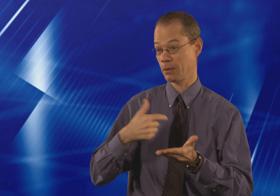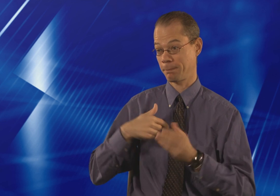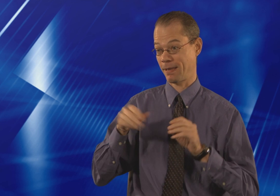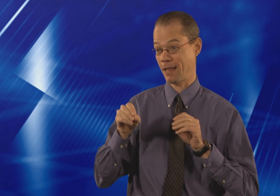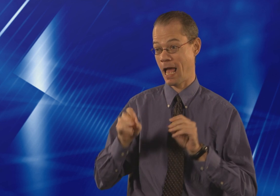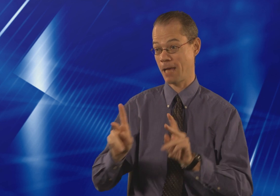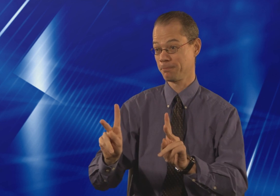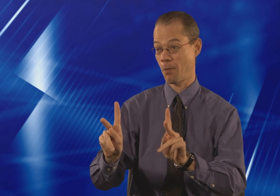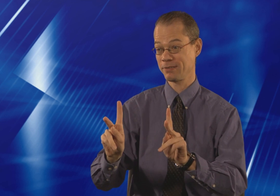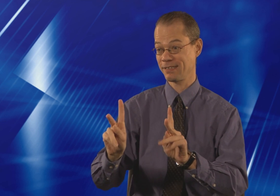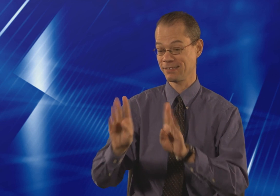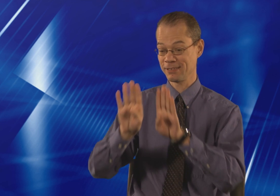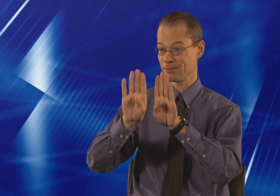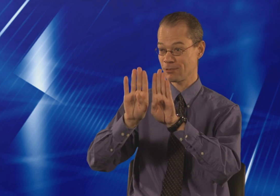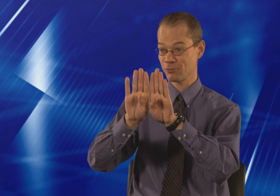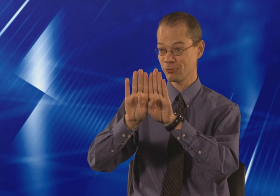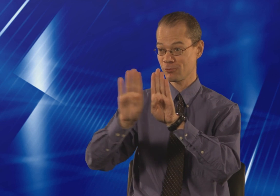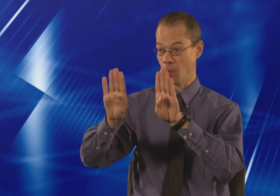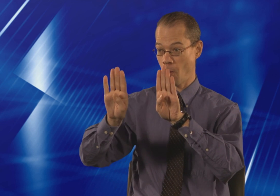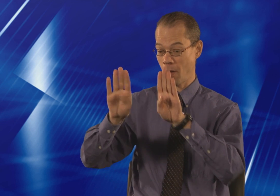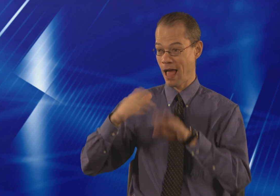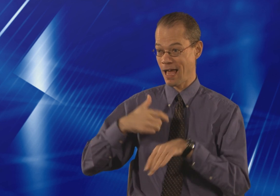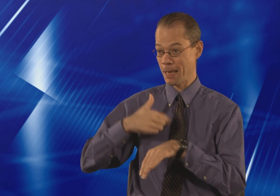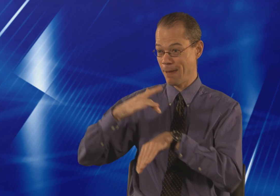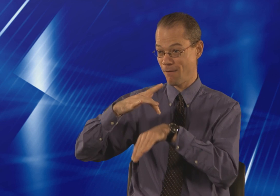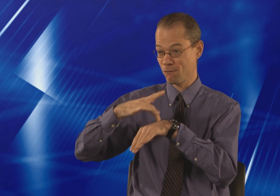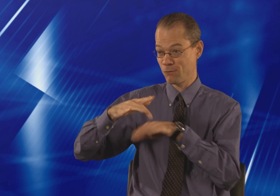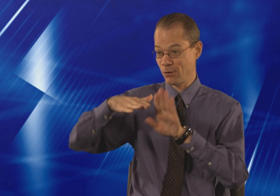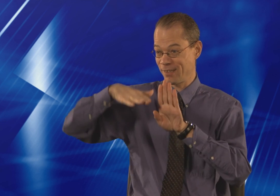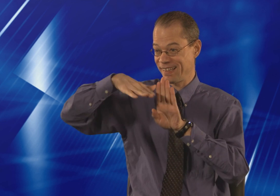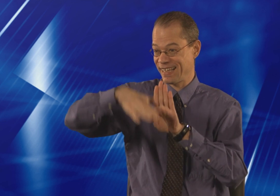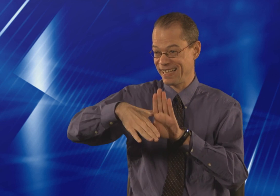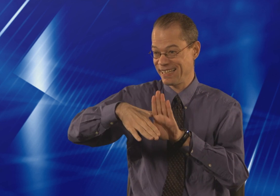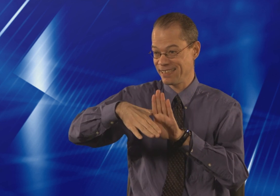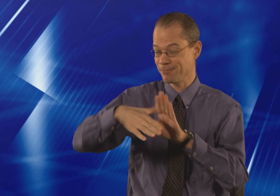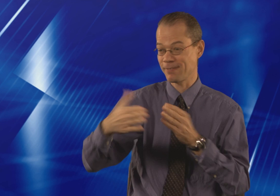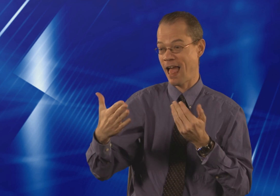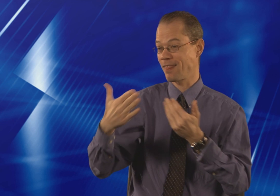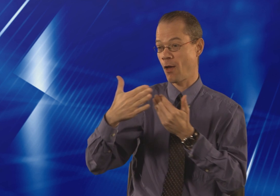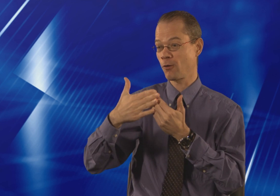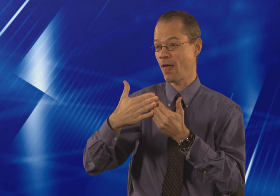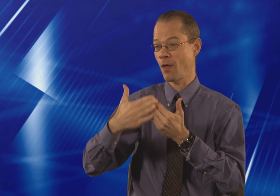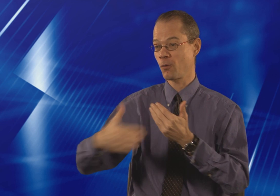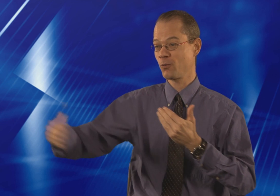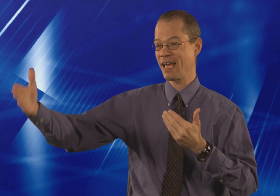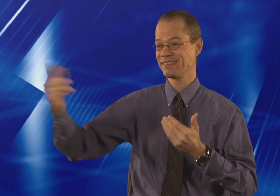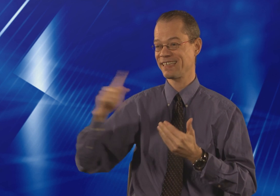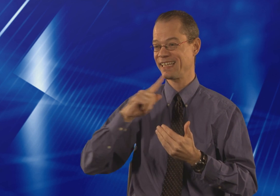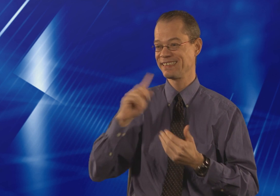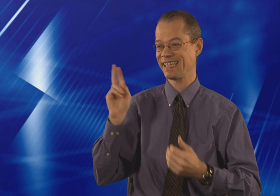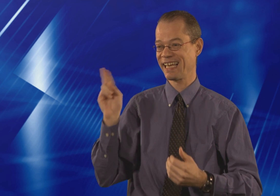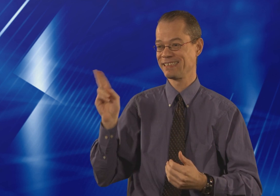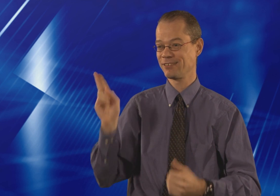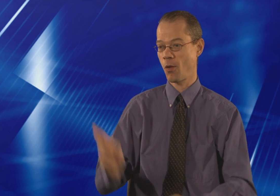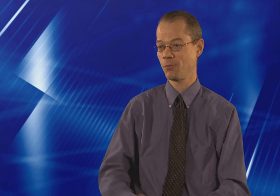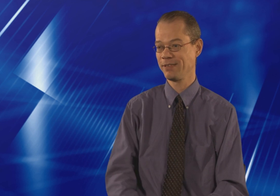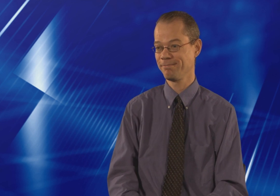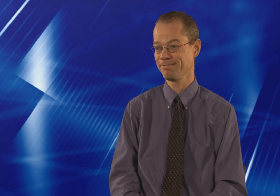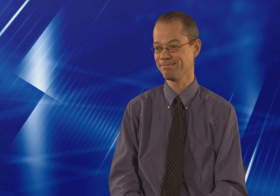So they offered me the opportunity. The door opened, and I was able to get my foot in. And the rest, as they say, is history.